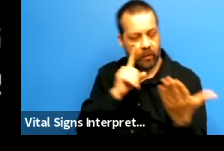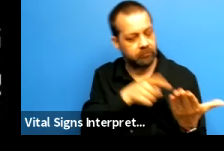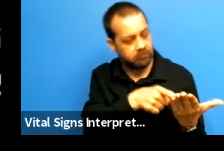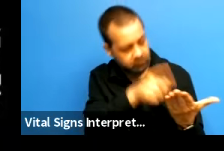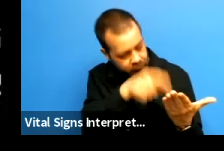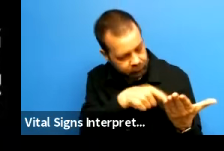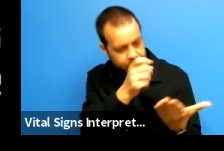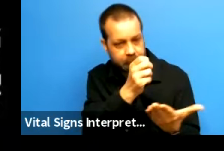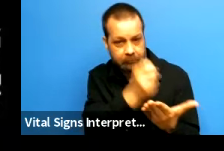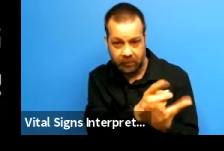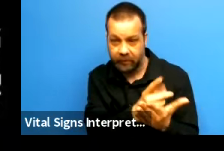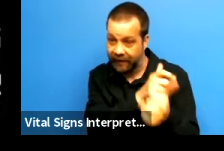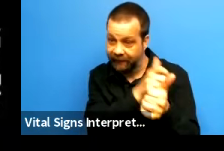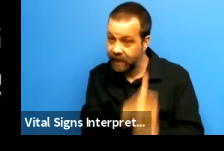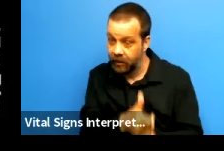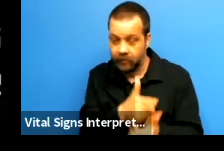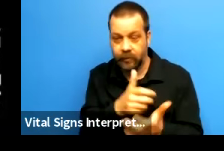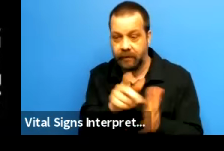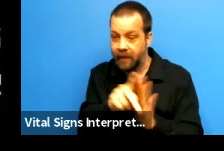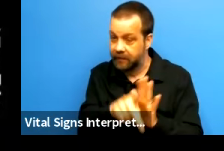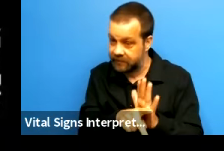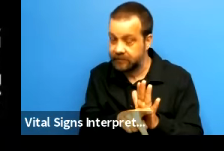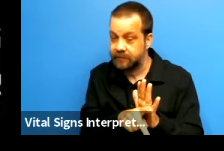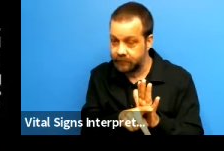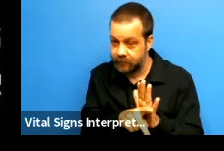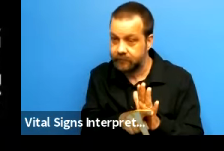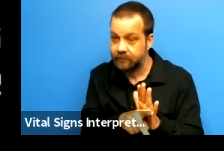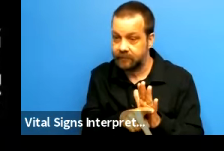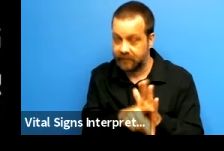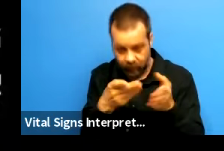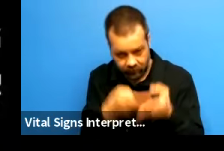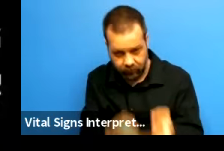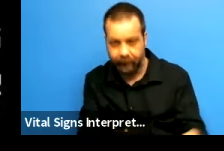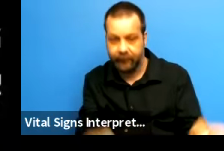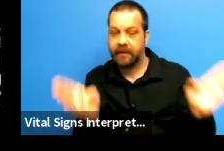So it was very clear. And it was public, made available to everyone.